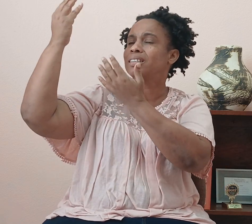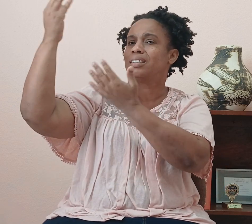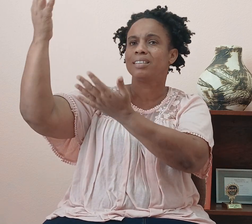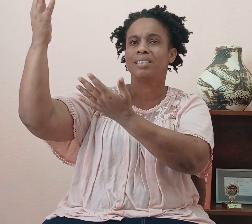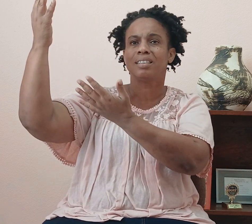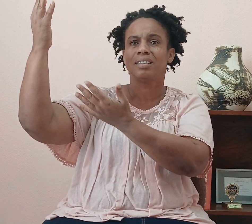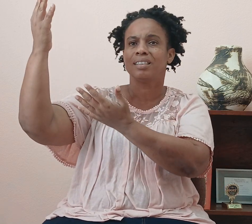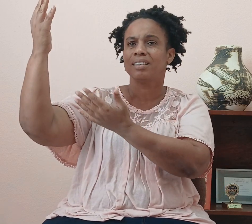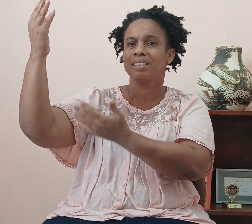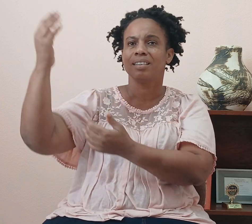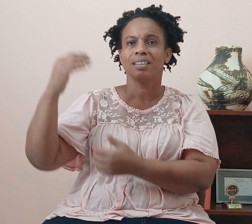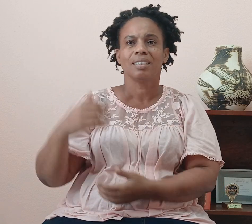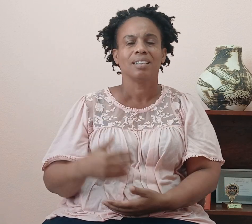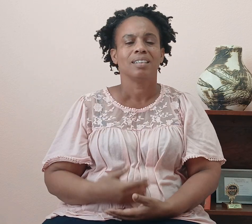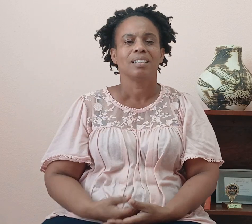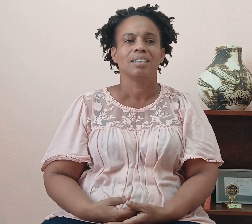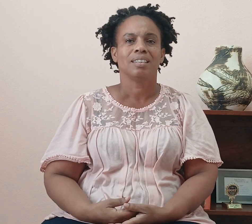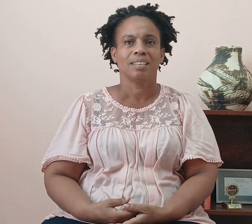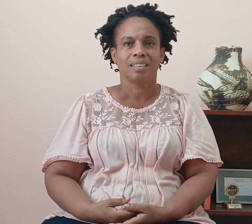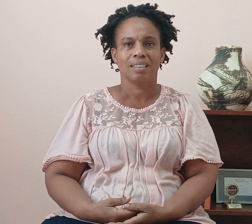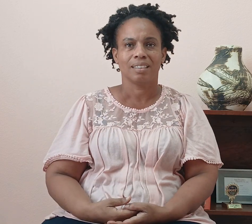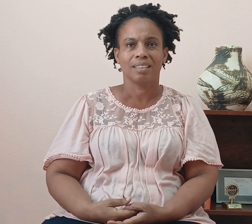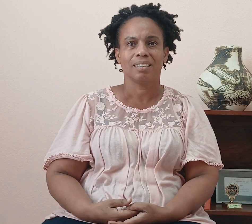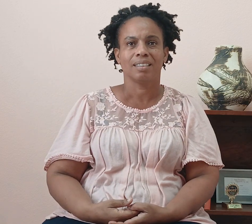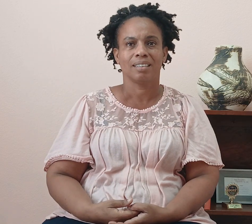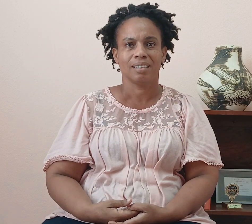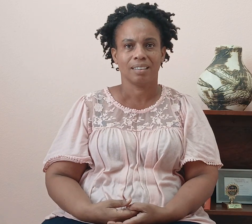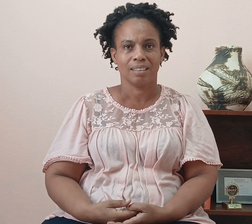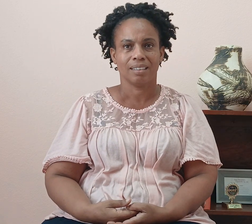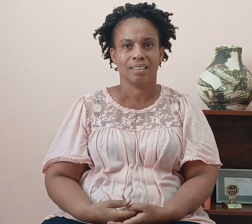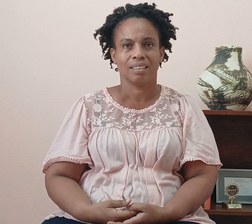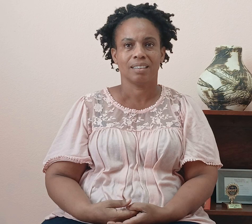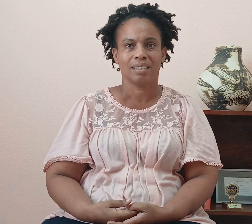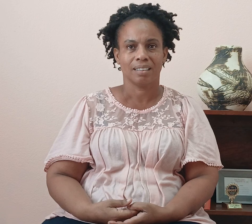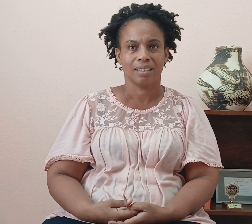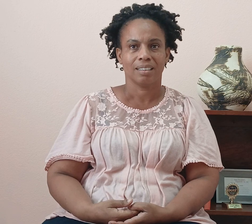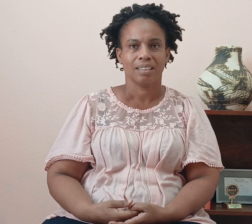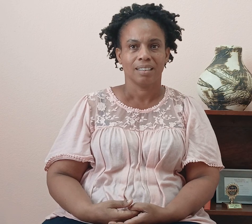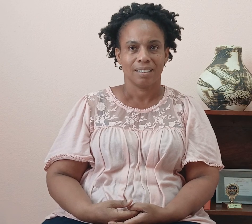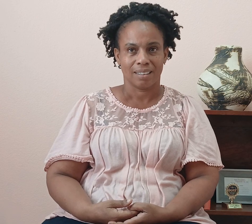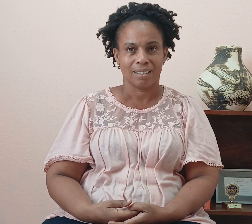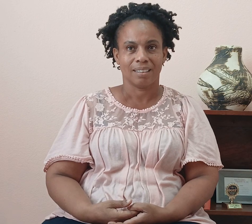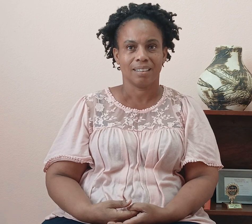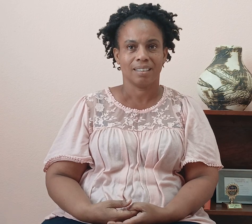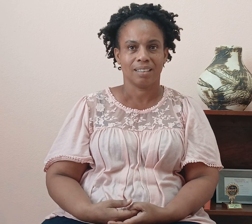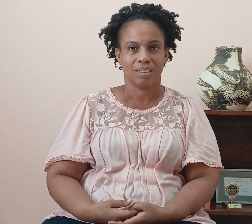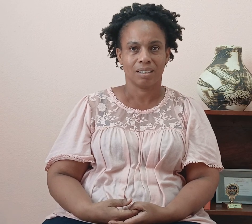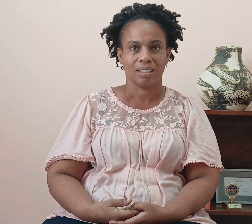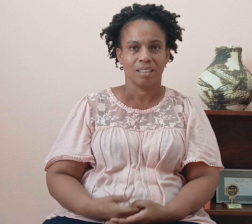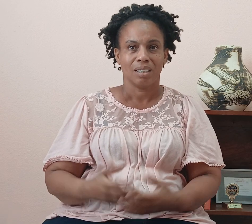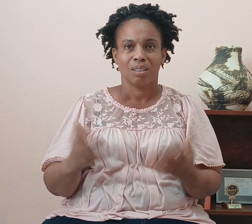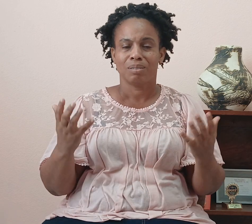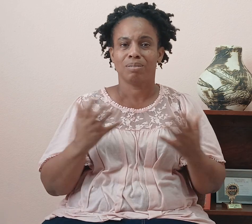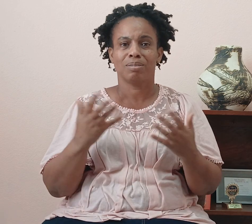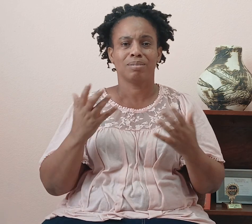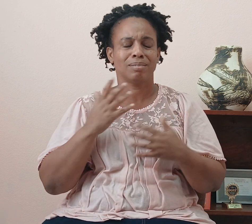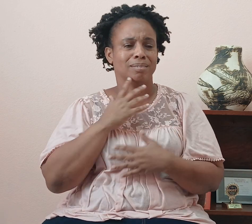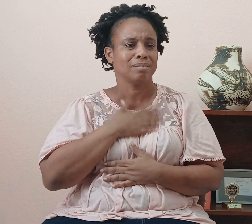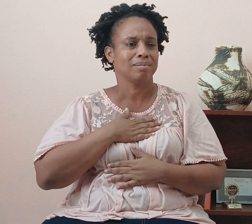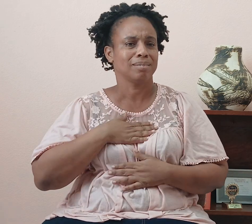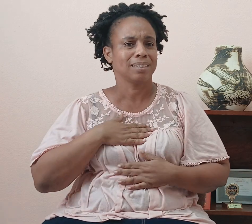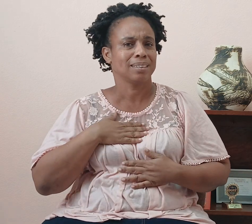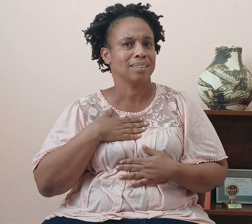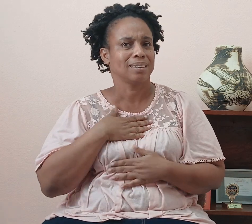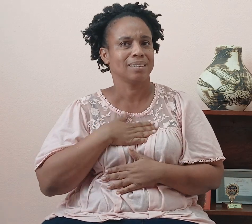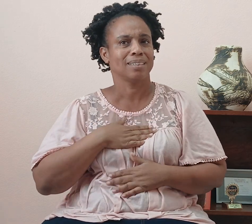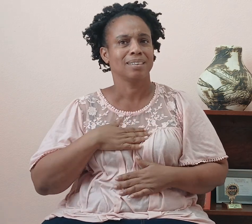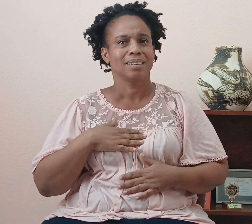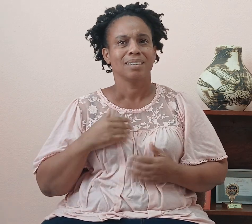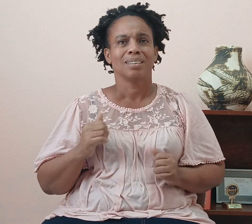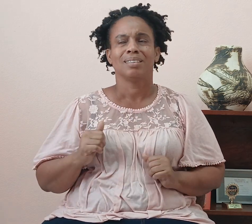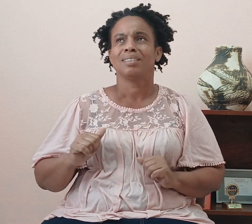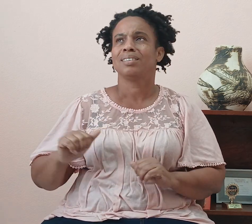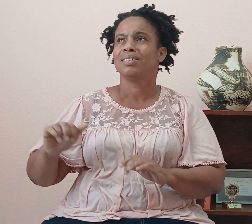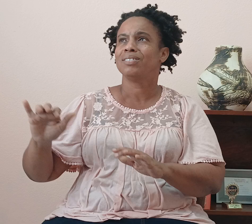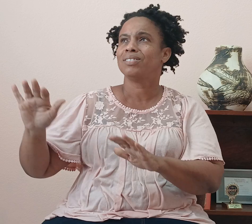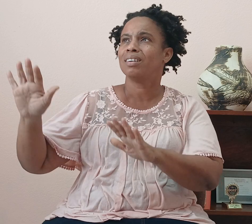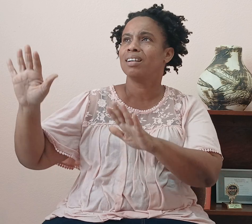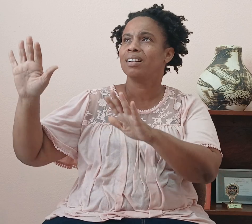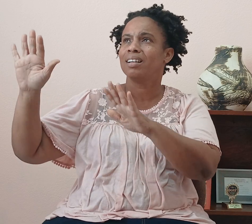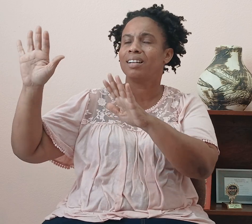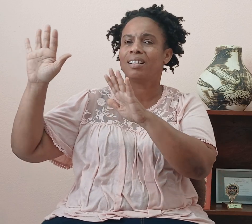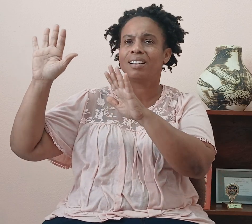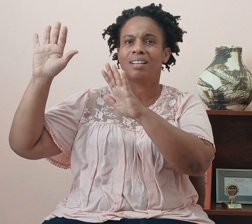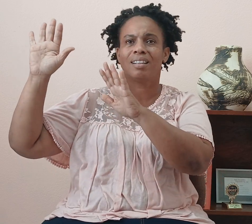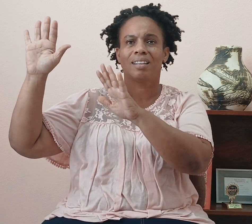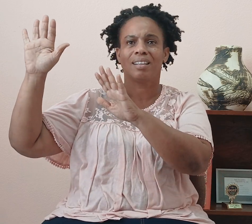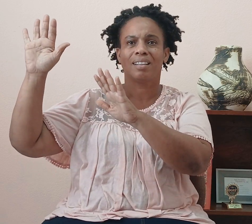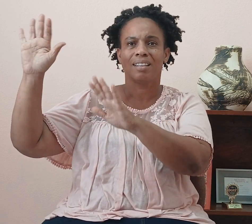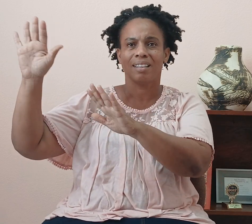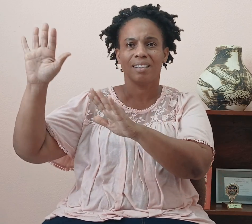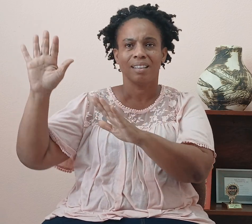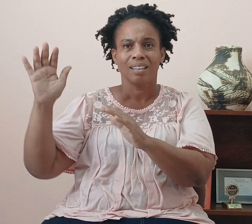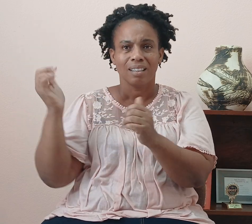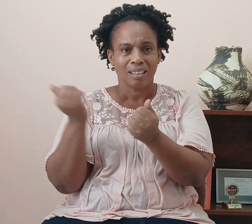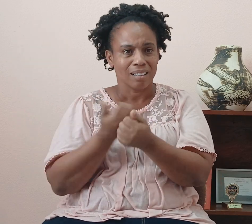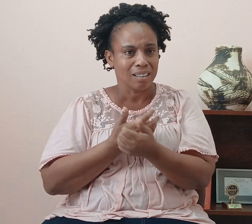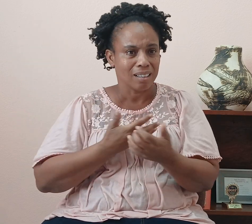all our sins and griefs to bear! What a privilege to carry